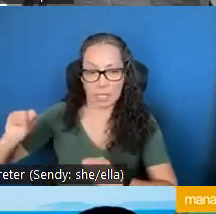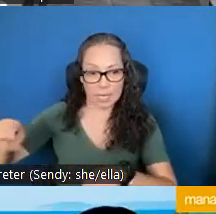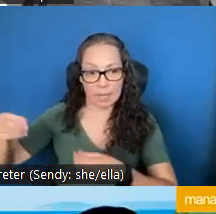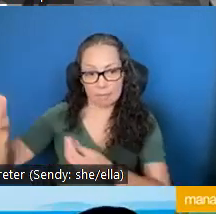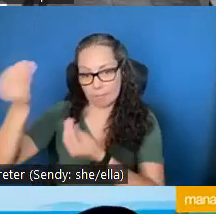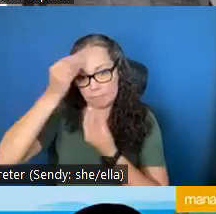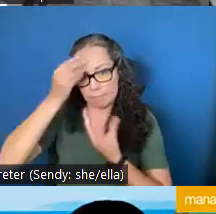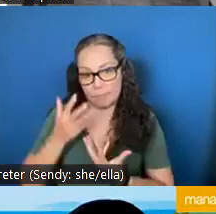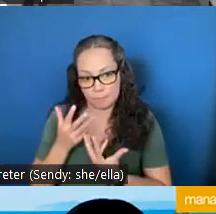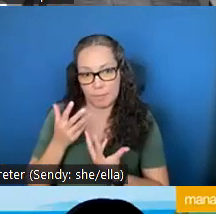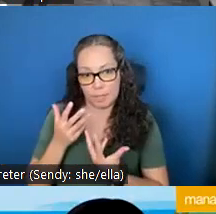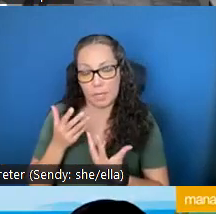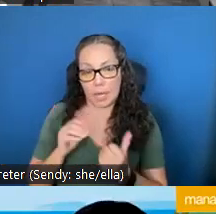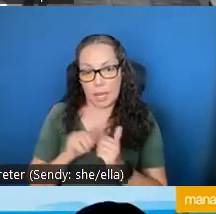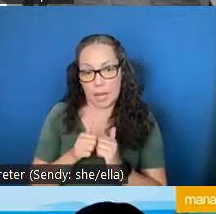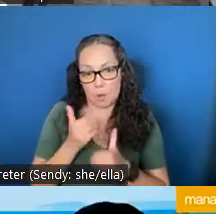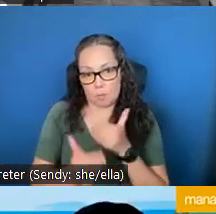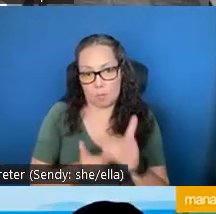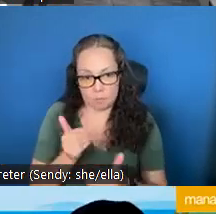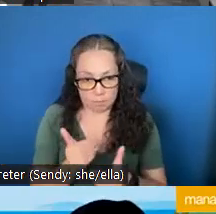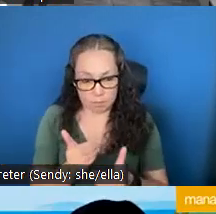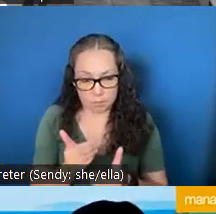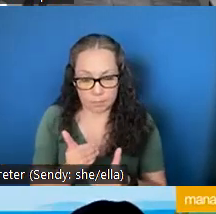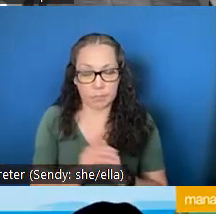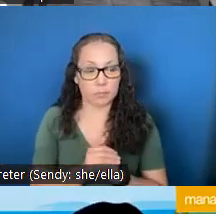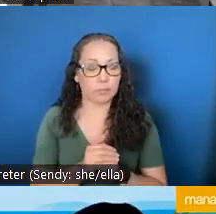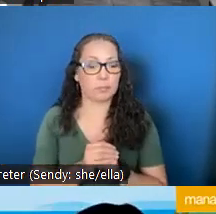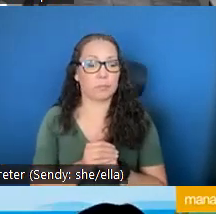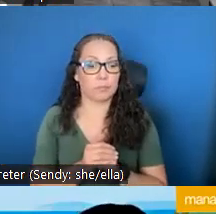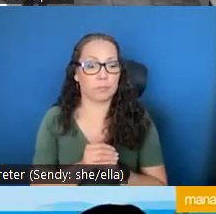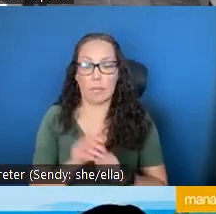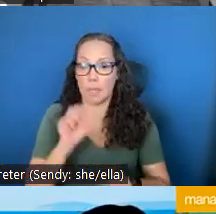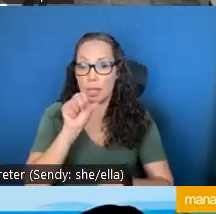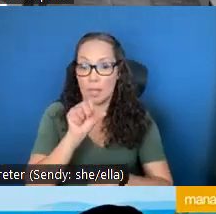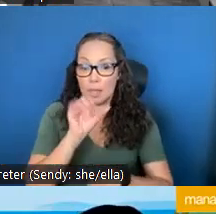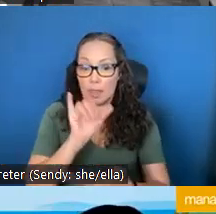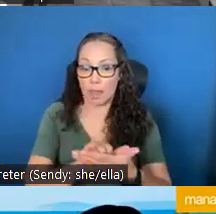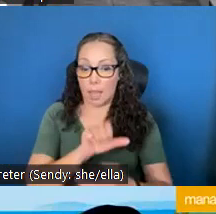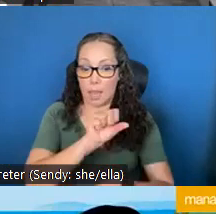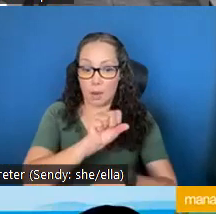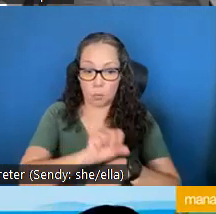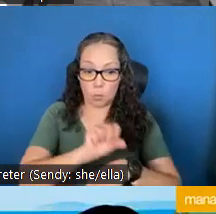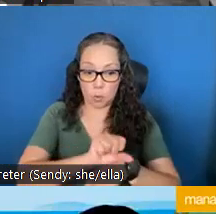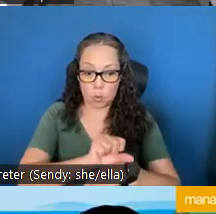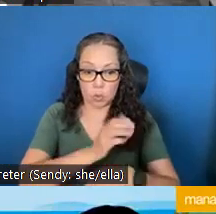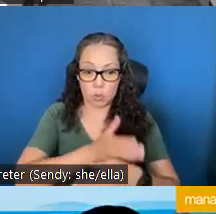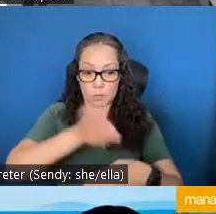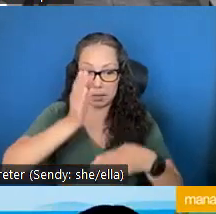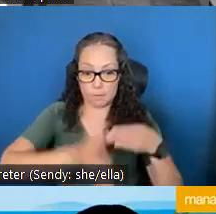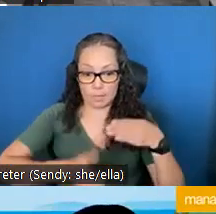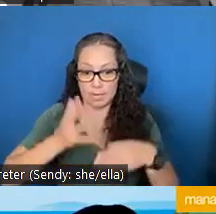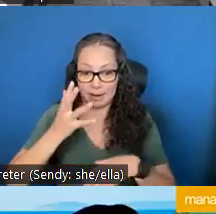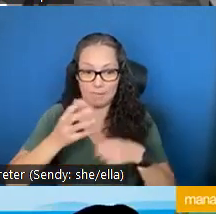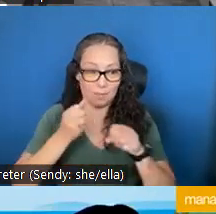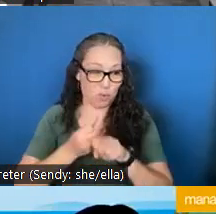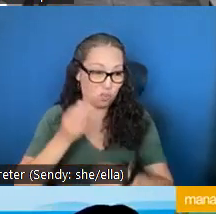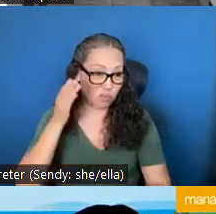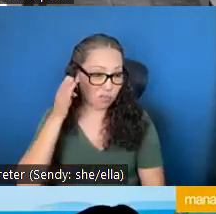the process um so that work to be completed in the next five years um and all with the goal of